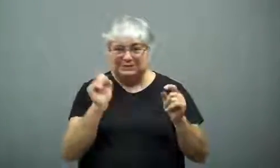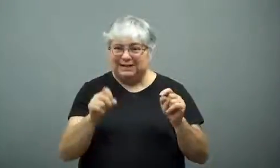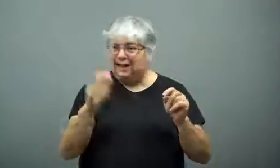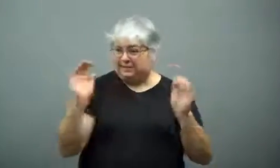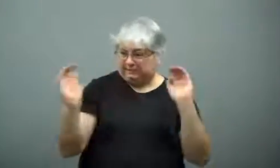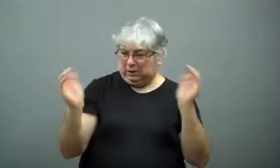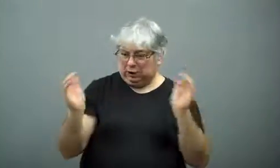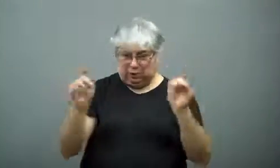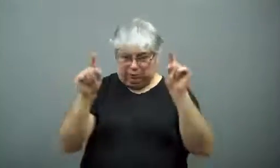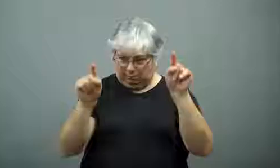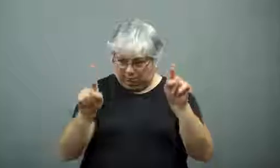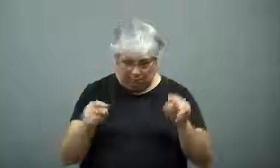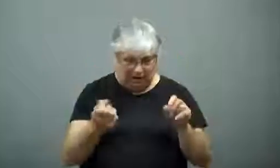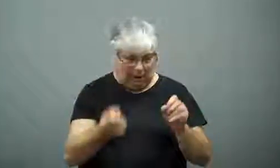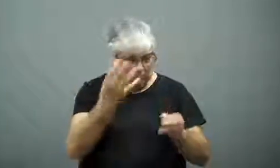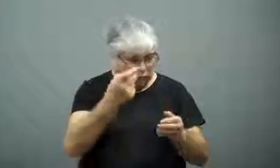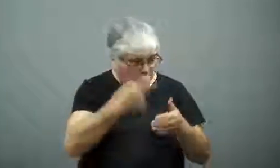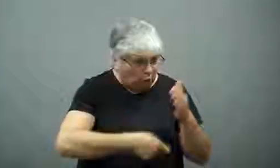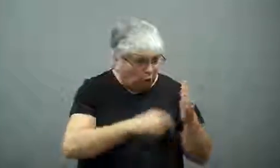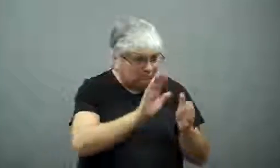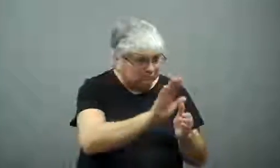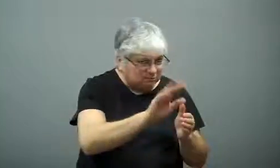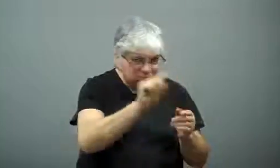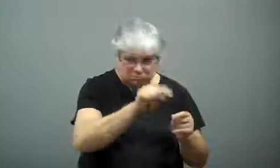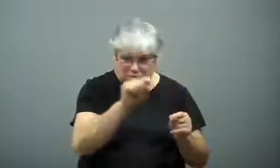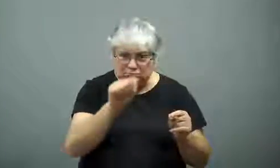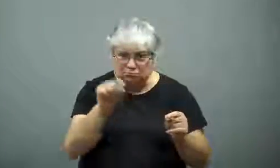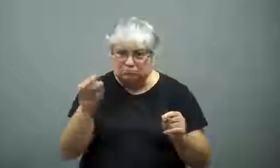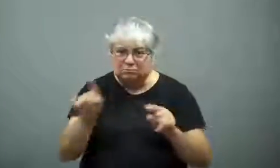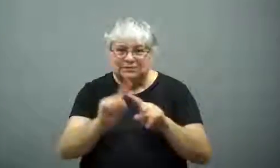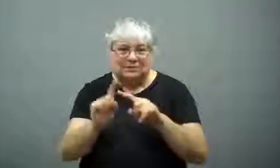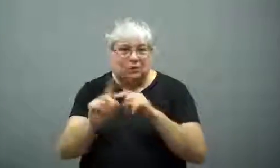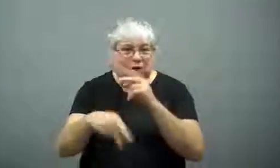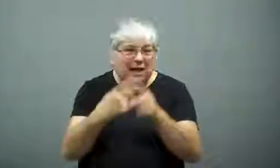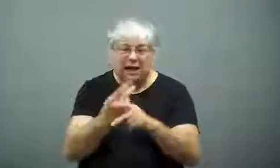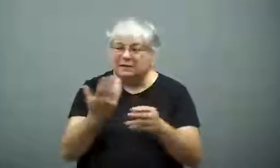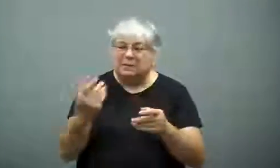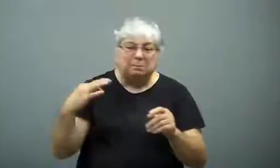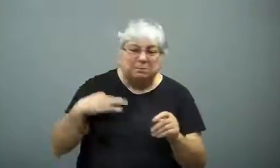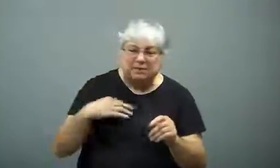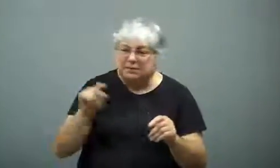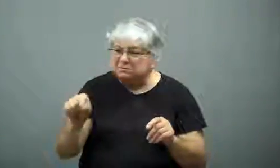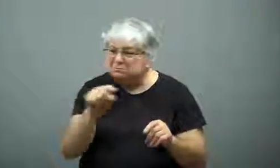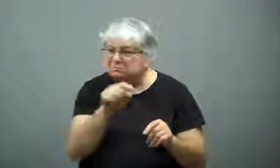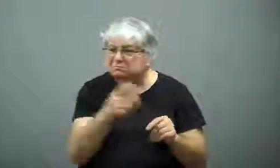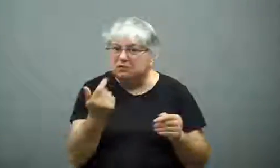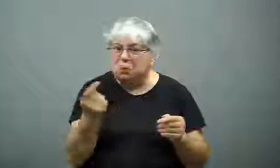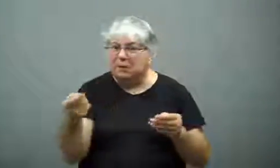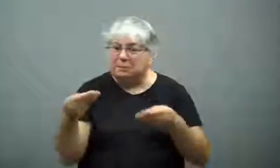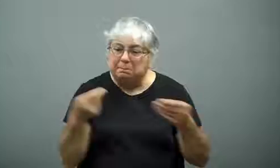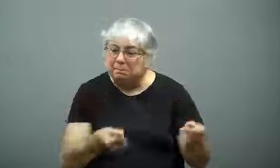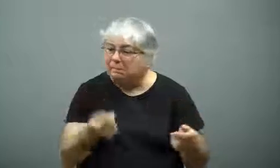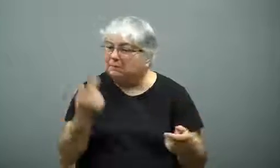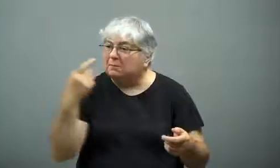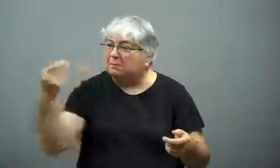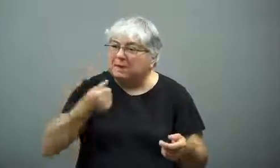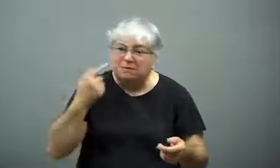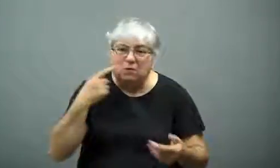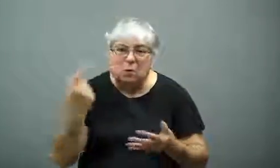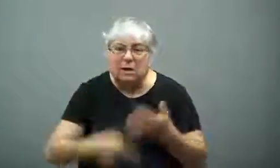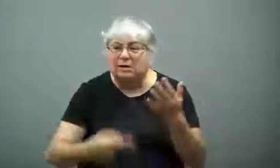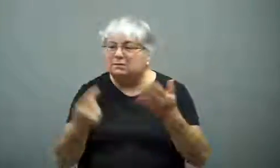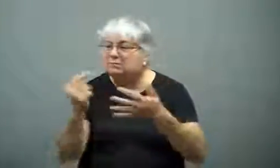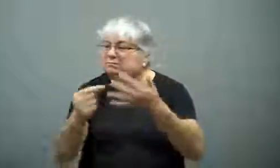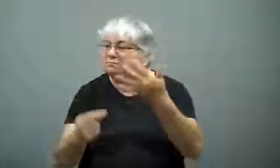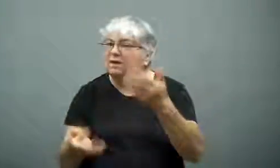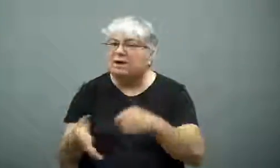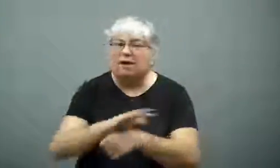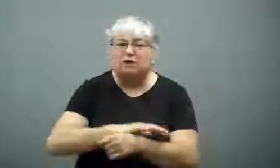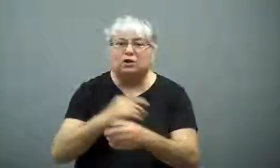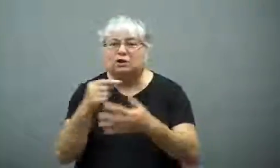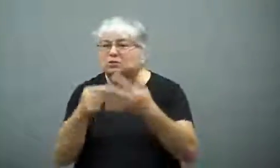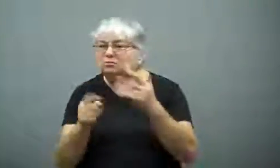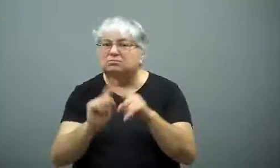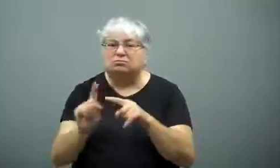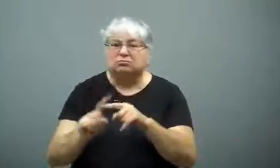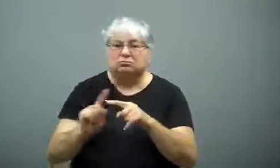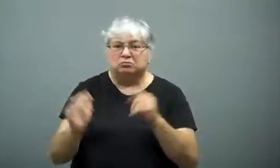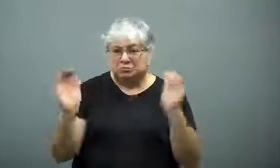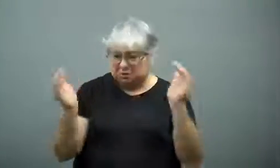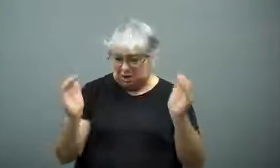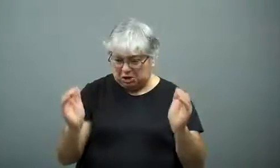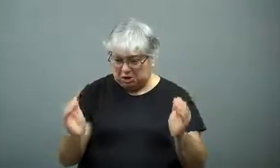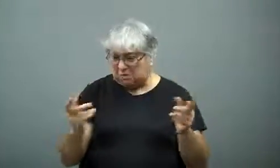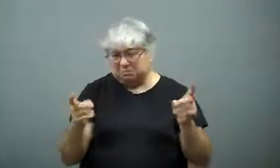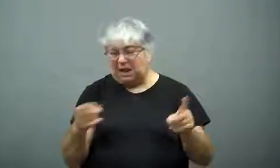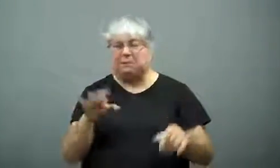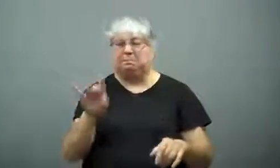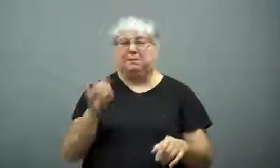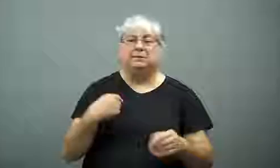They can compare costs, benefits and coverage.